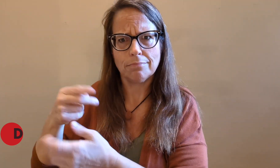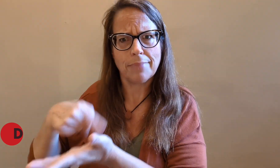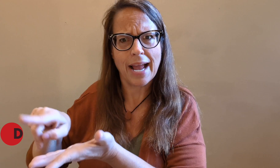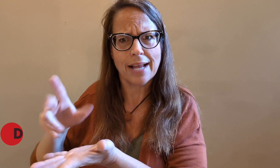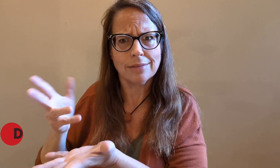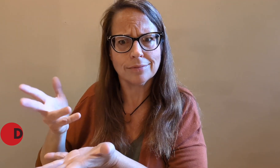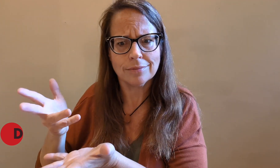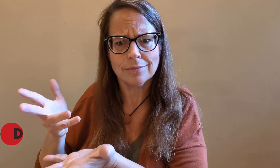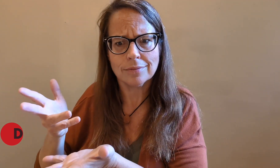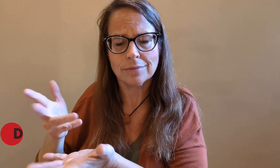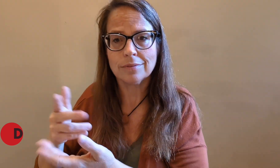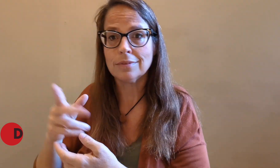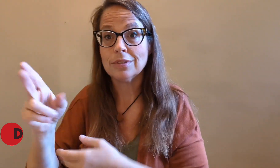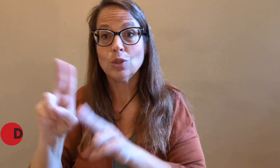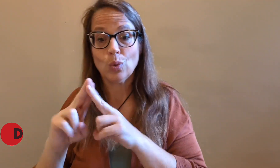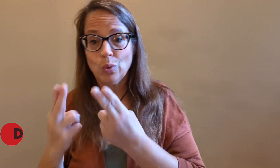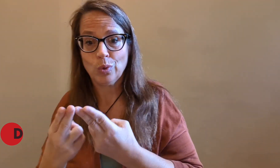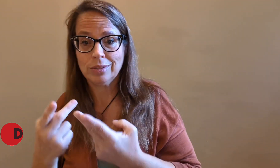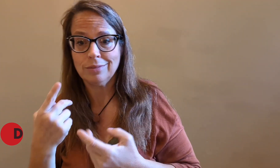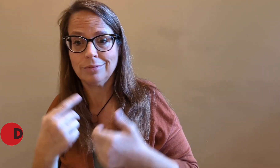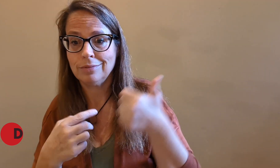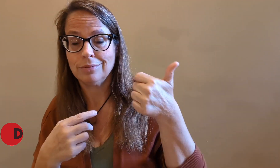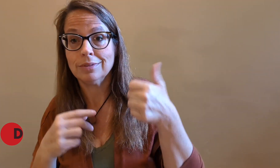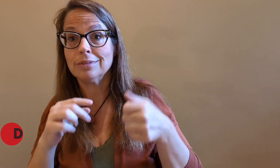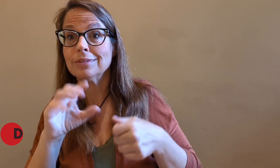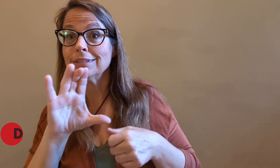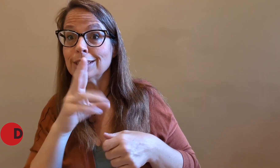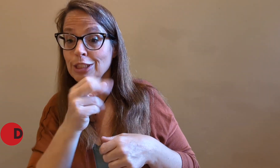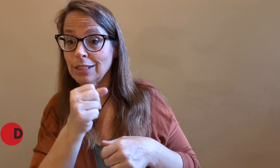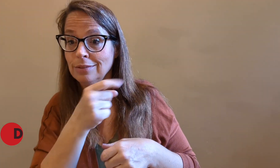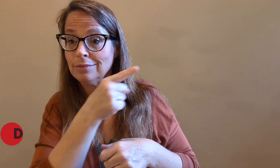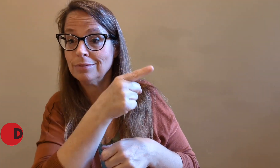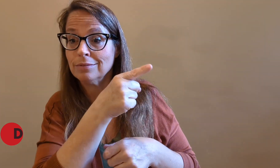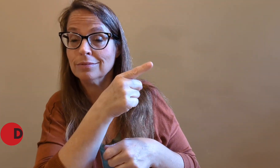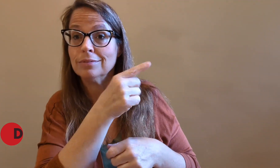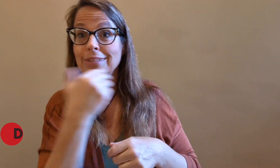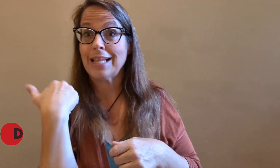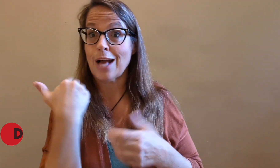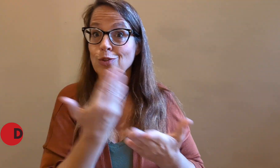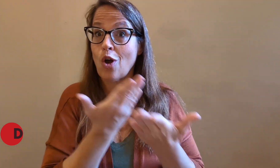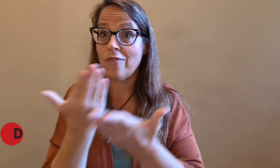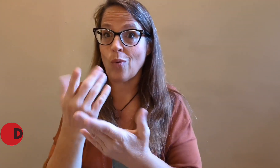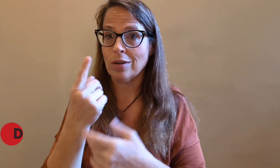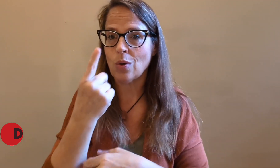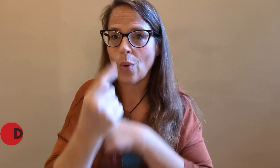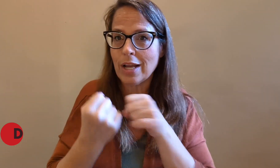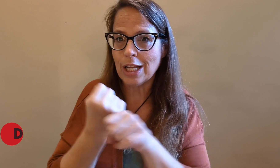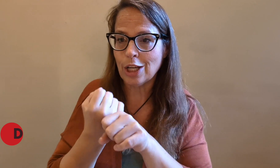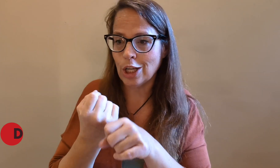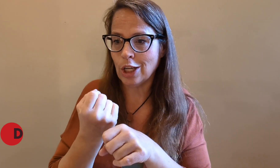The union says, however, that CHS's last offer was a one-year contract